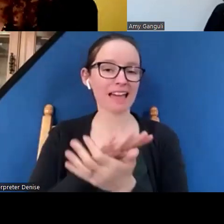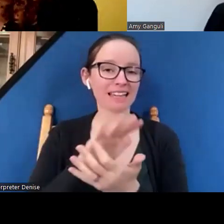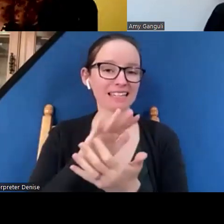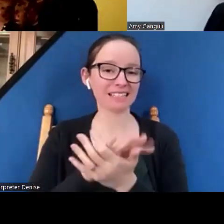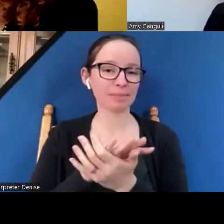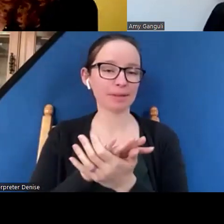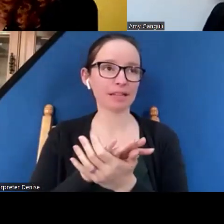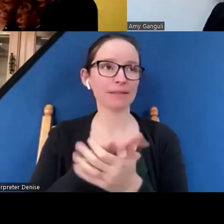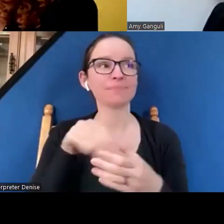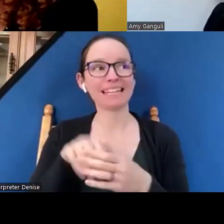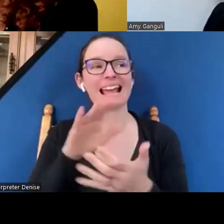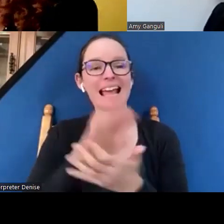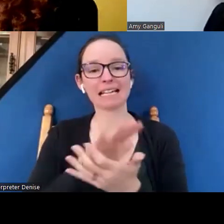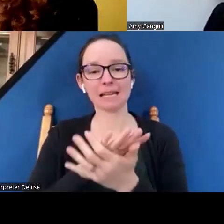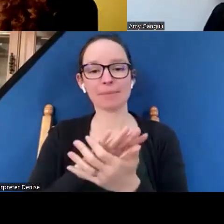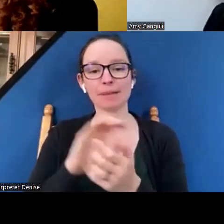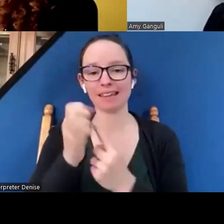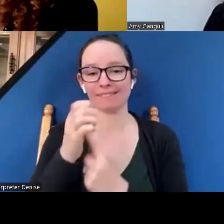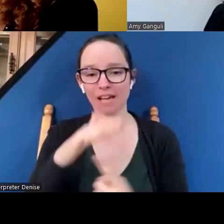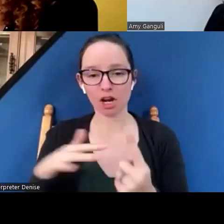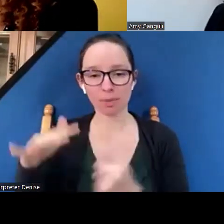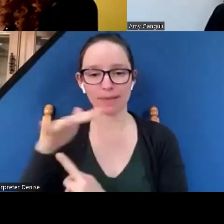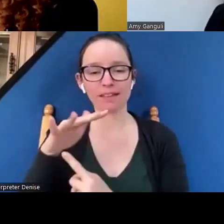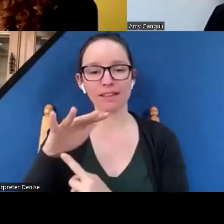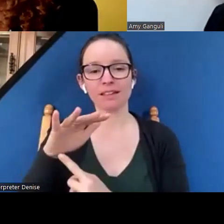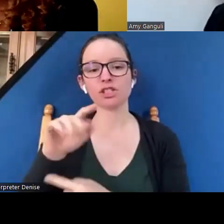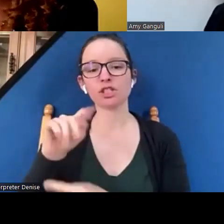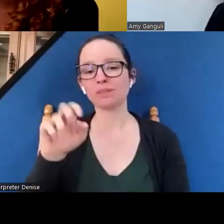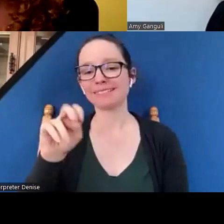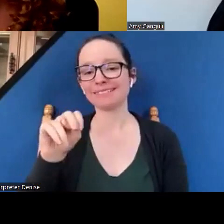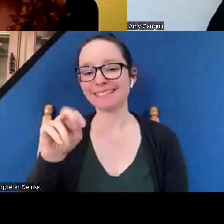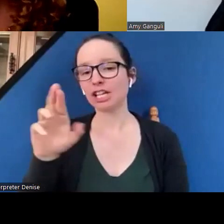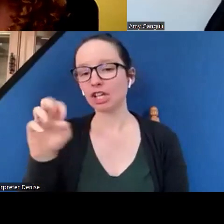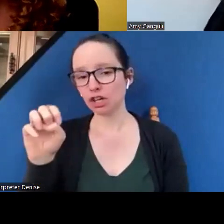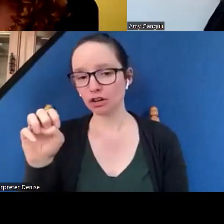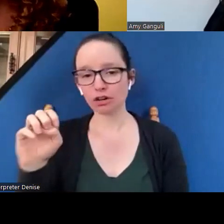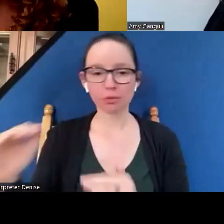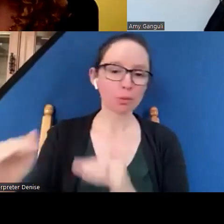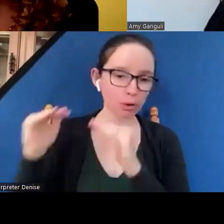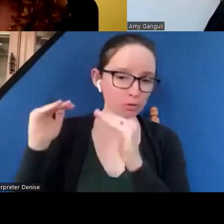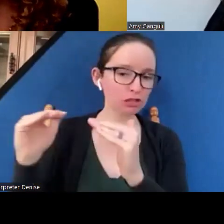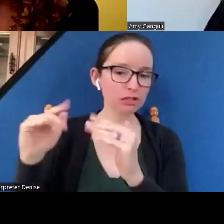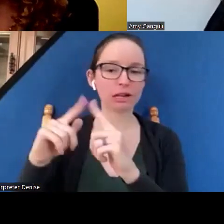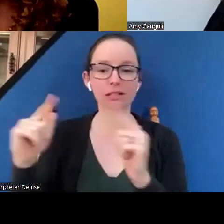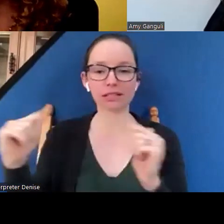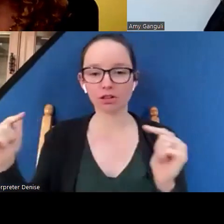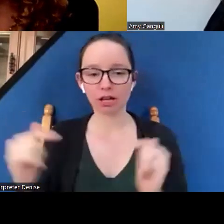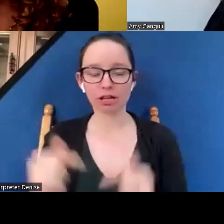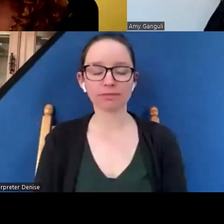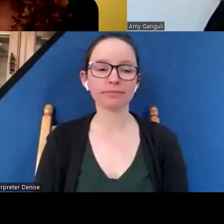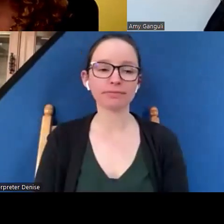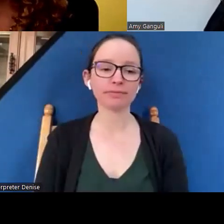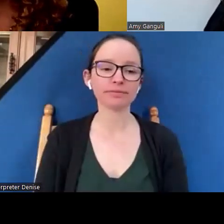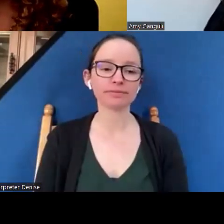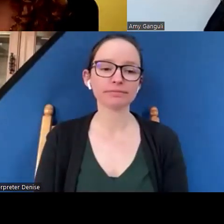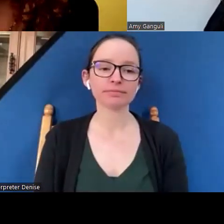academic setting, so tenure promotion, etcetera?